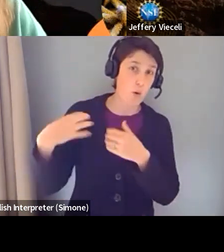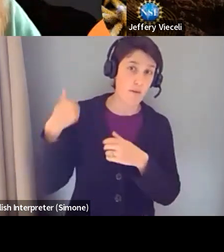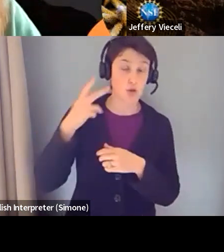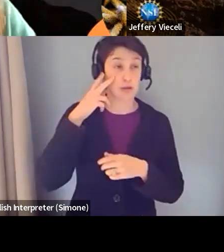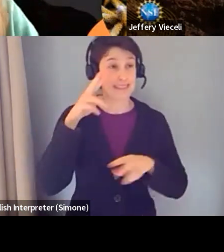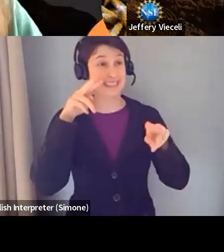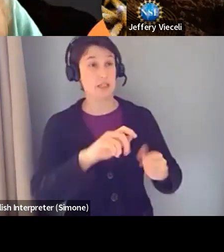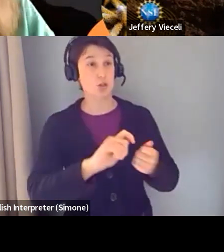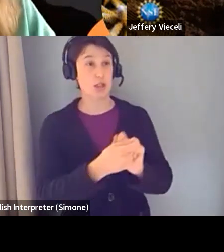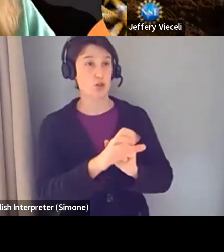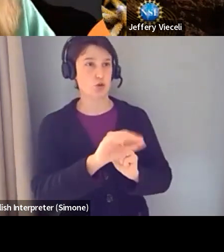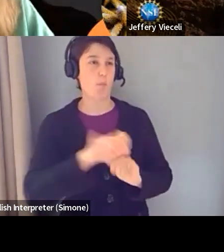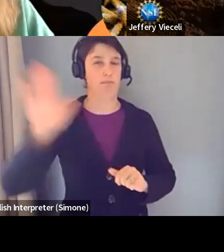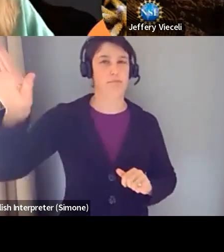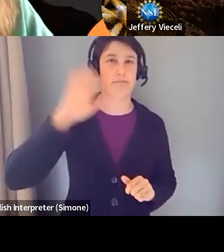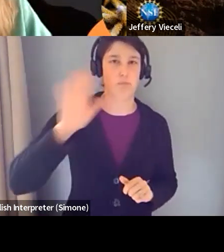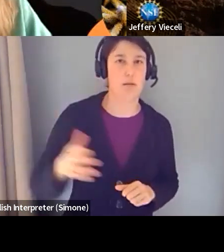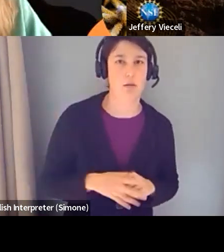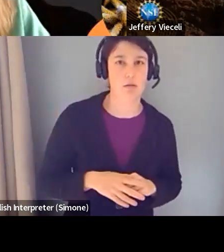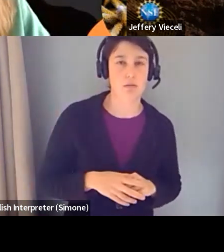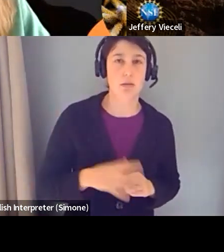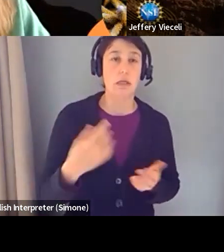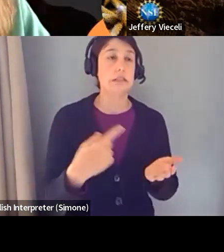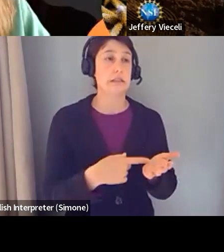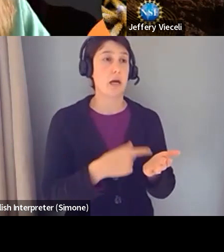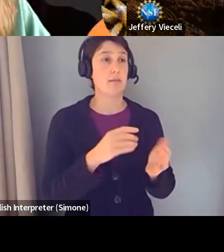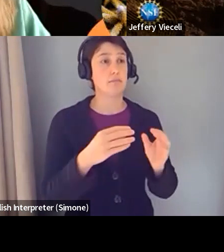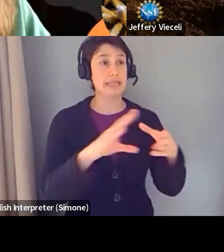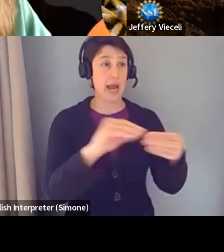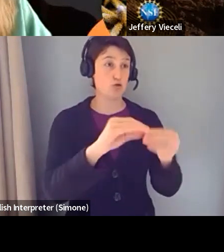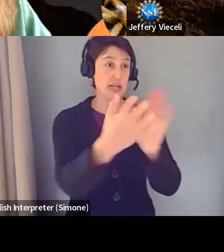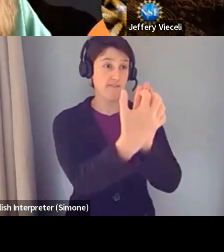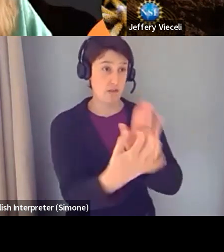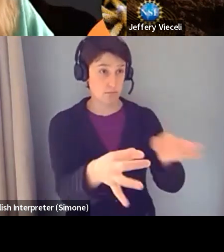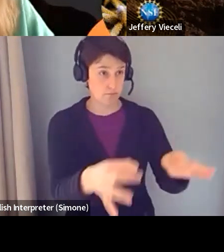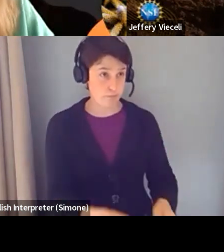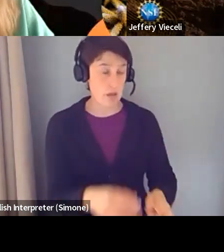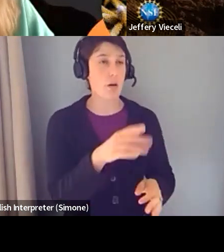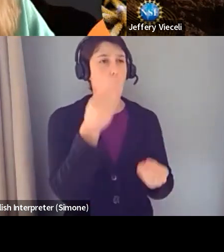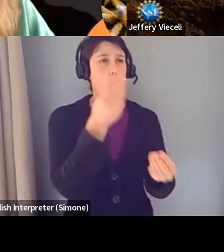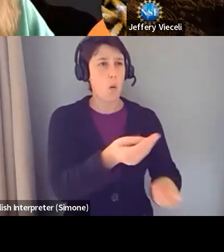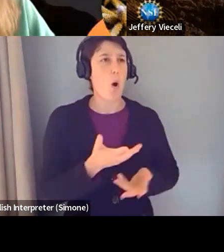Sometimes they will put in that narrative that they are, you know, planning on rebudgeting from participant costs.